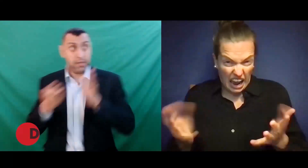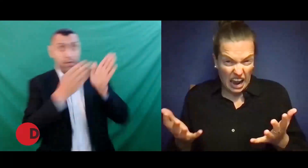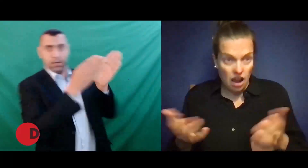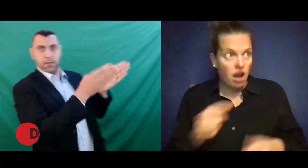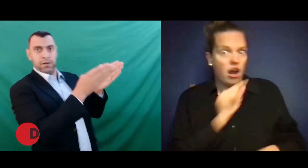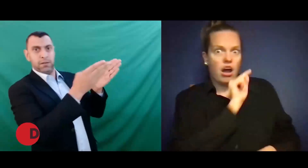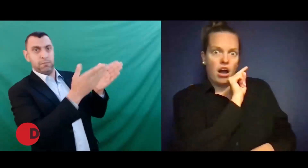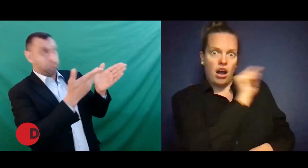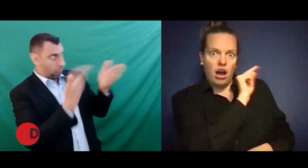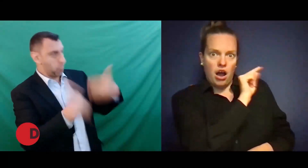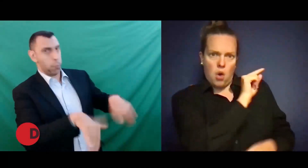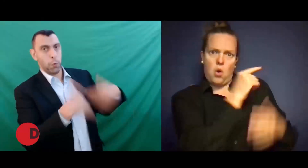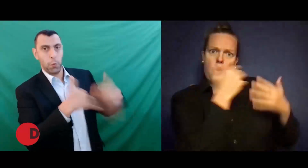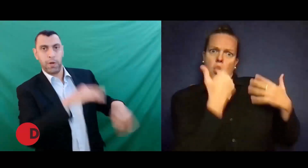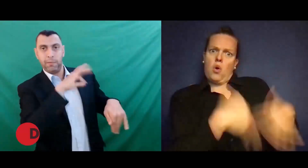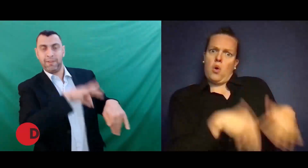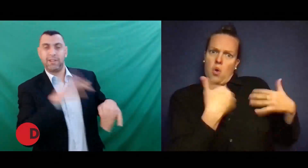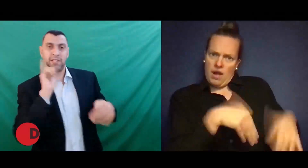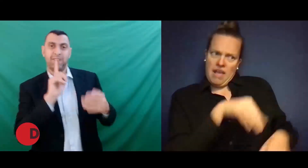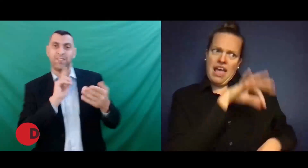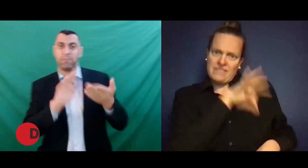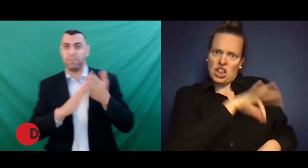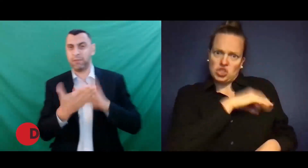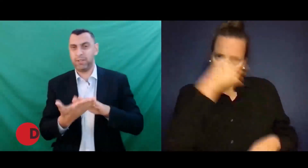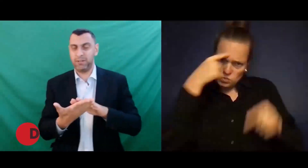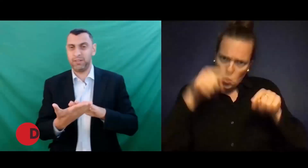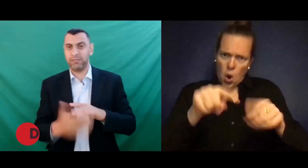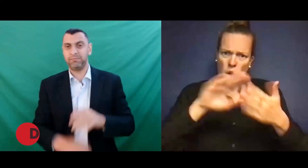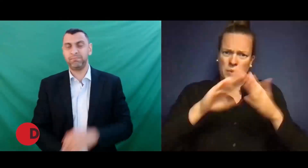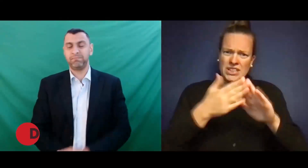The work with the federal government has big impact on everyone.